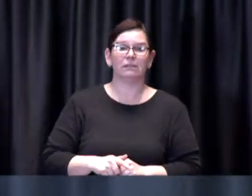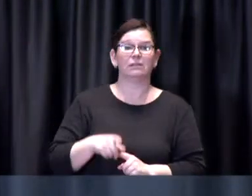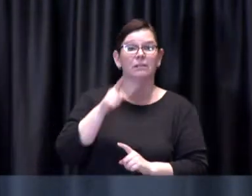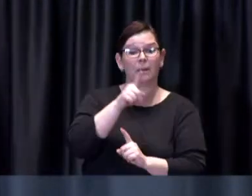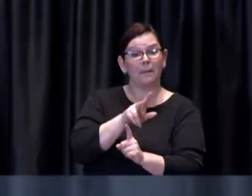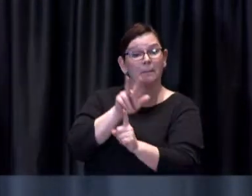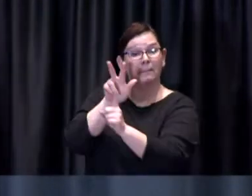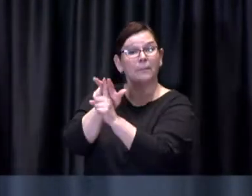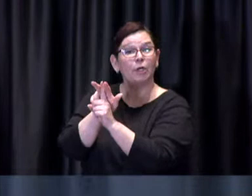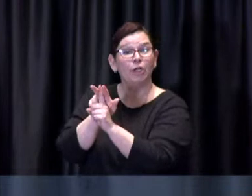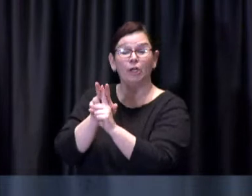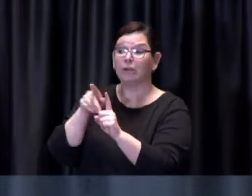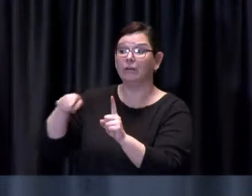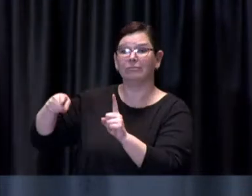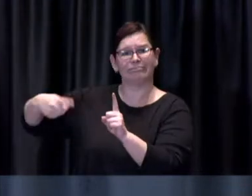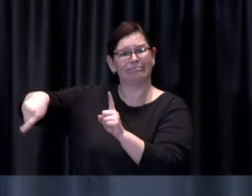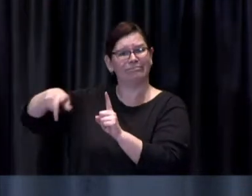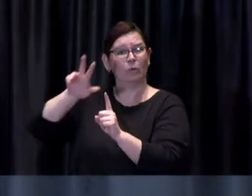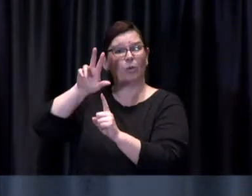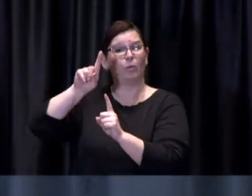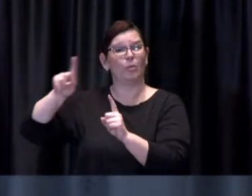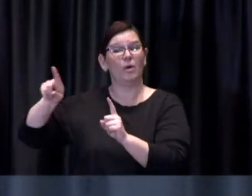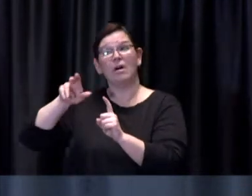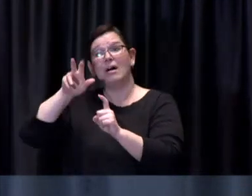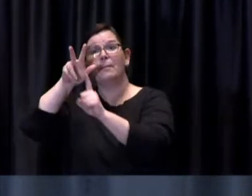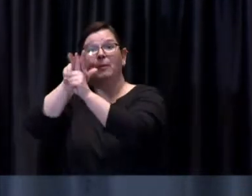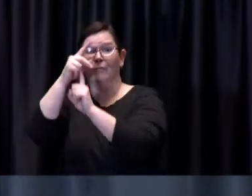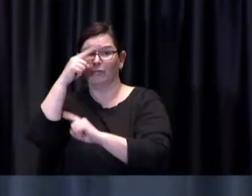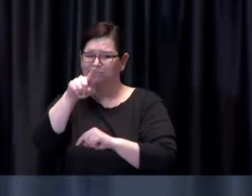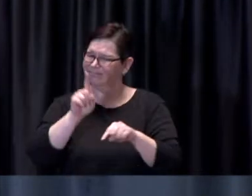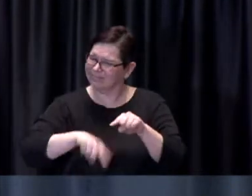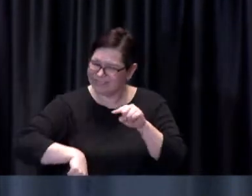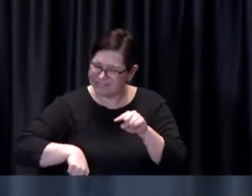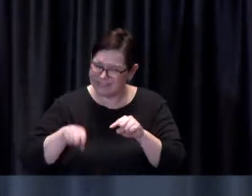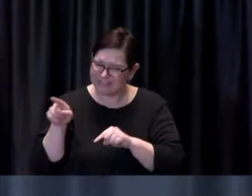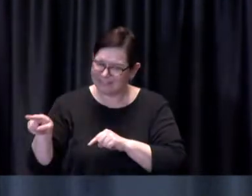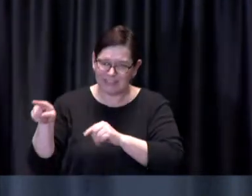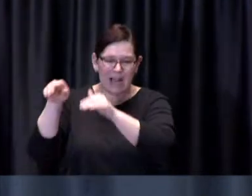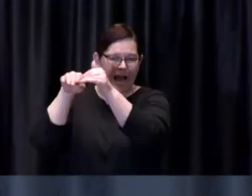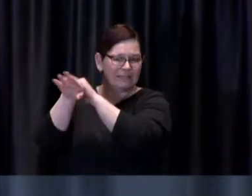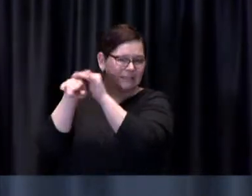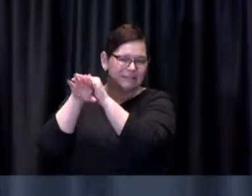our staff are not able to access the COVax system on your behalf.